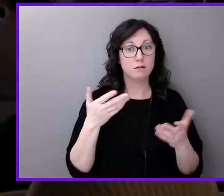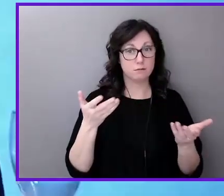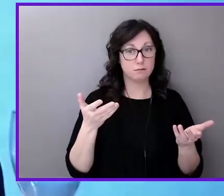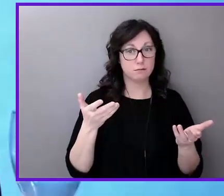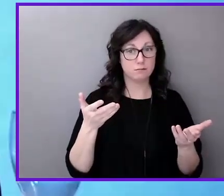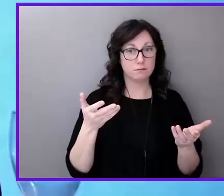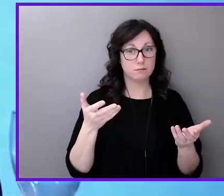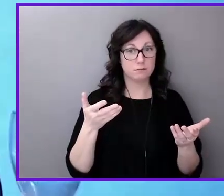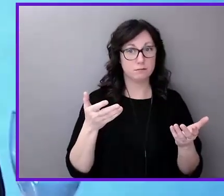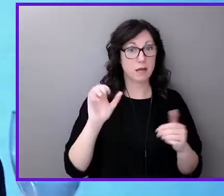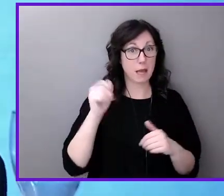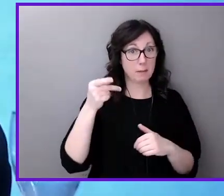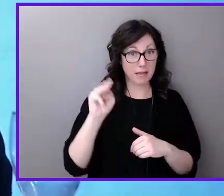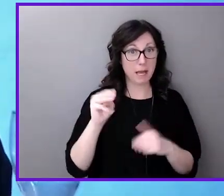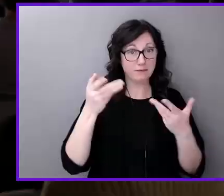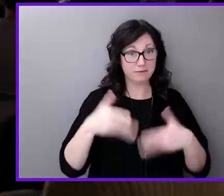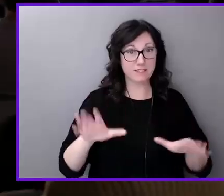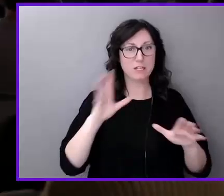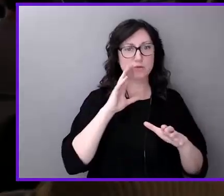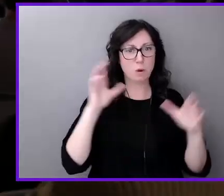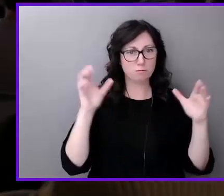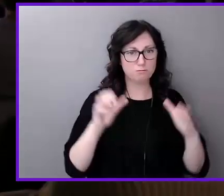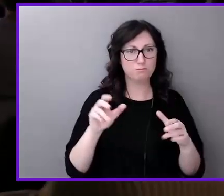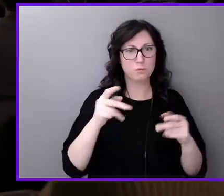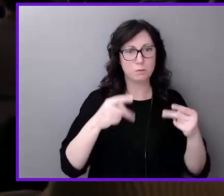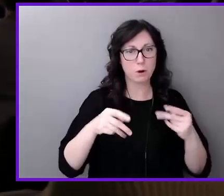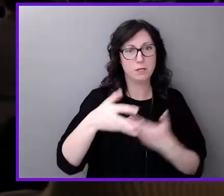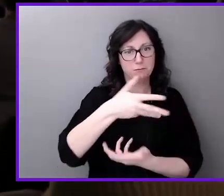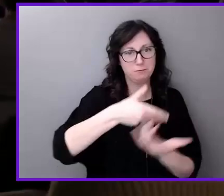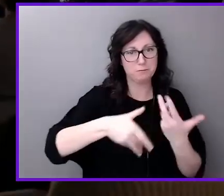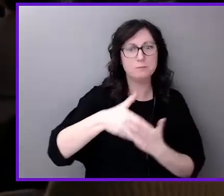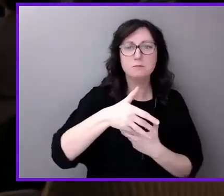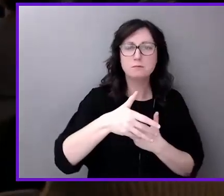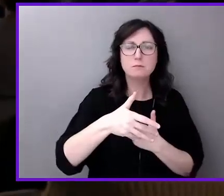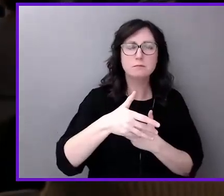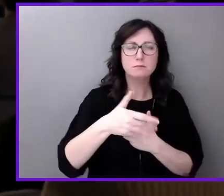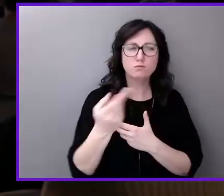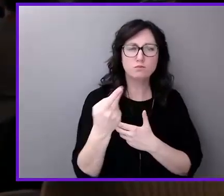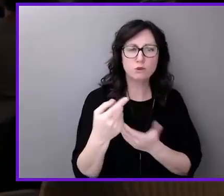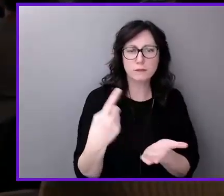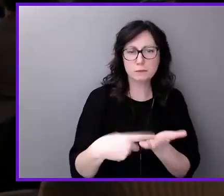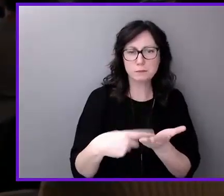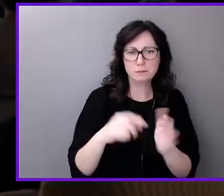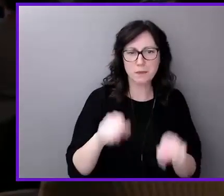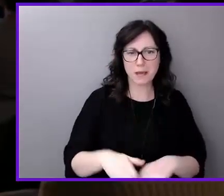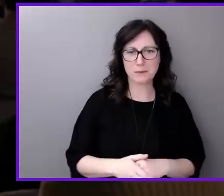annual public meeting and we can have a conversation then.